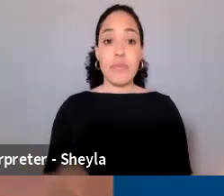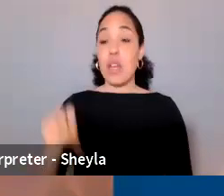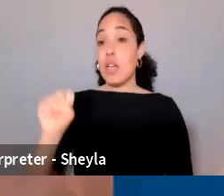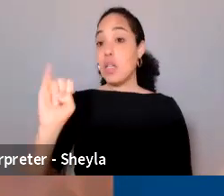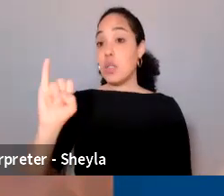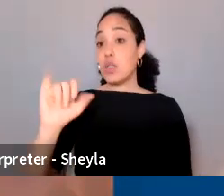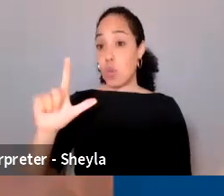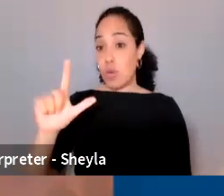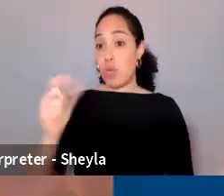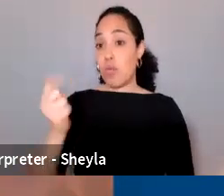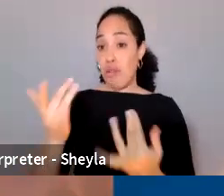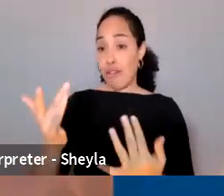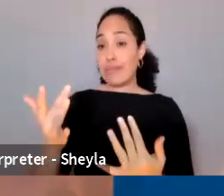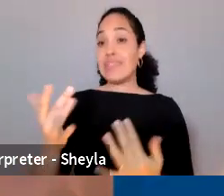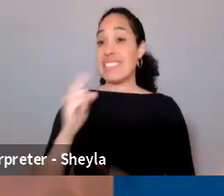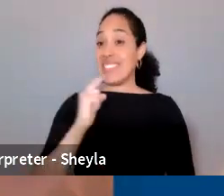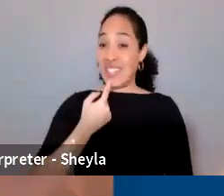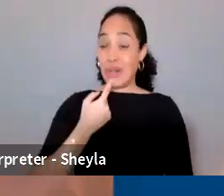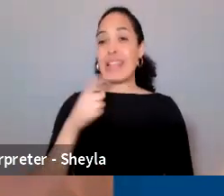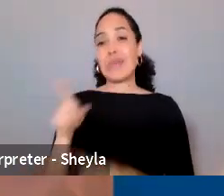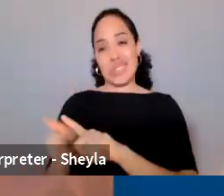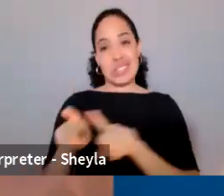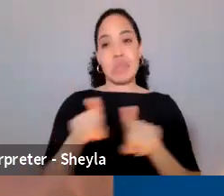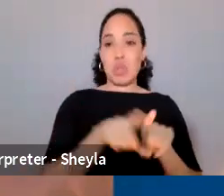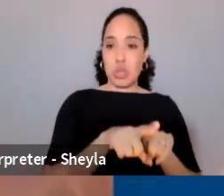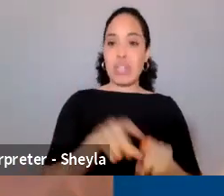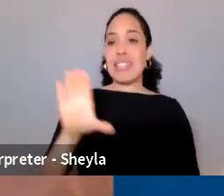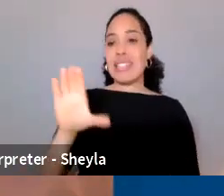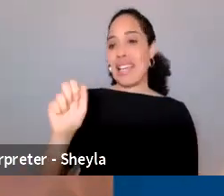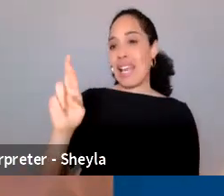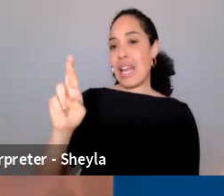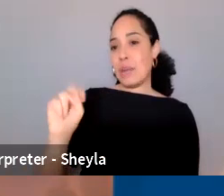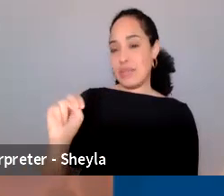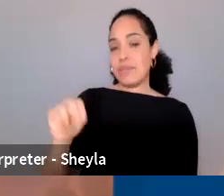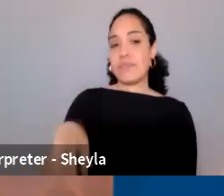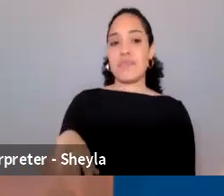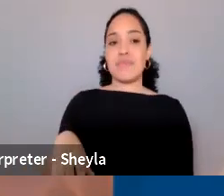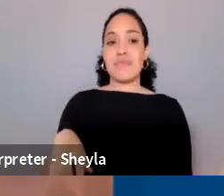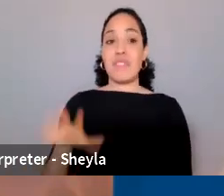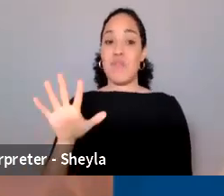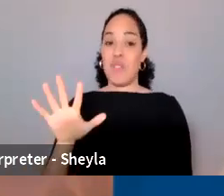uh with the Cameron Peak Fire with 53 percent of it being high and moderate um